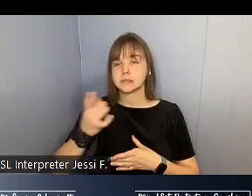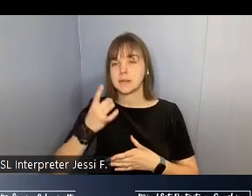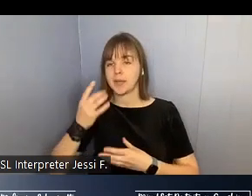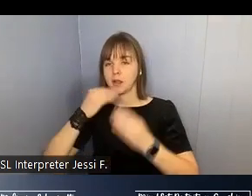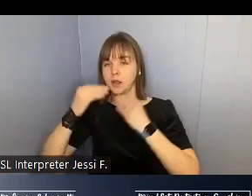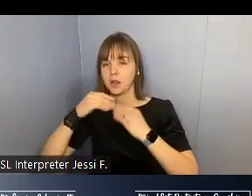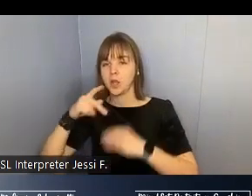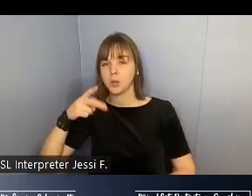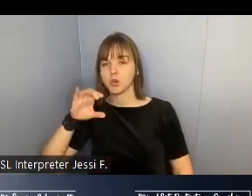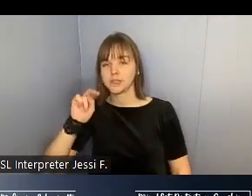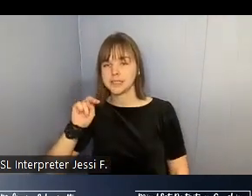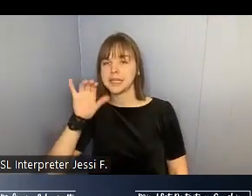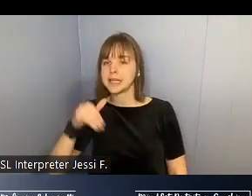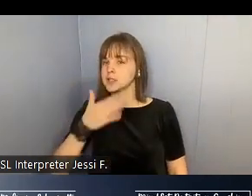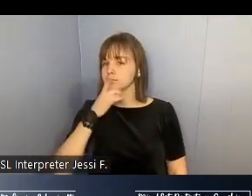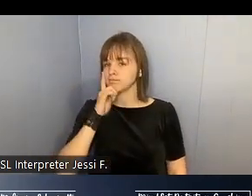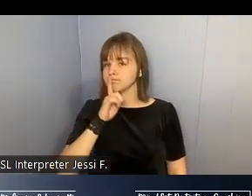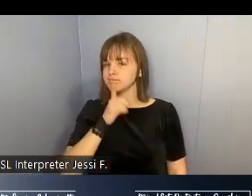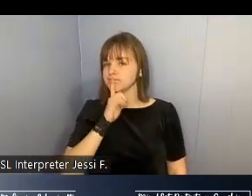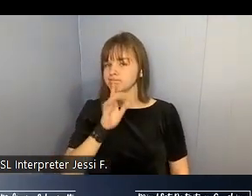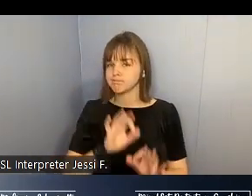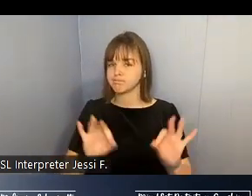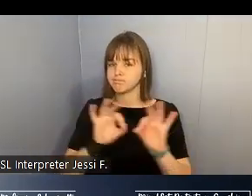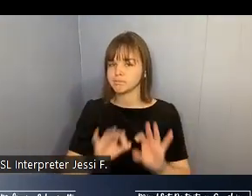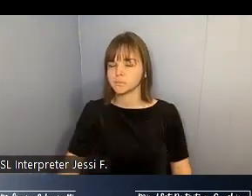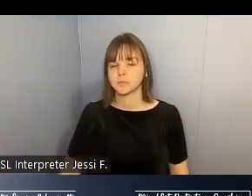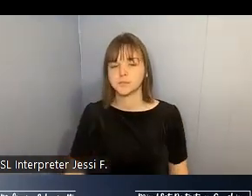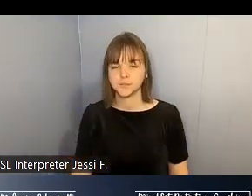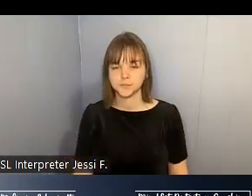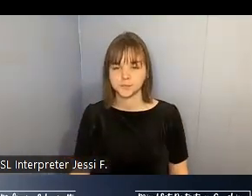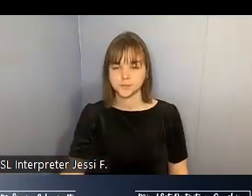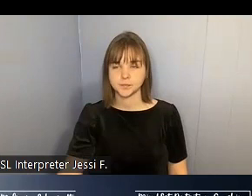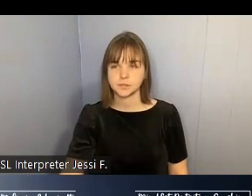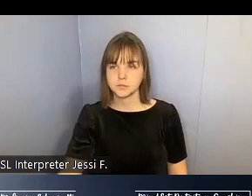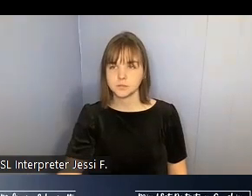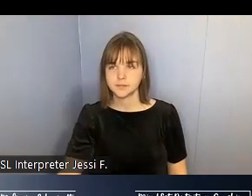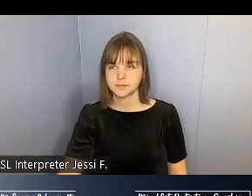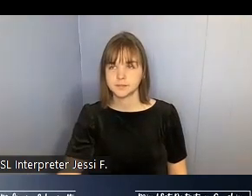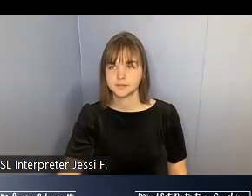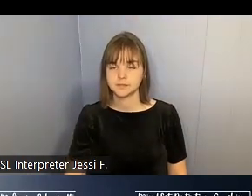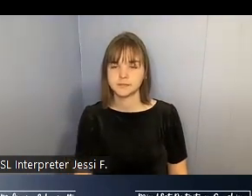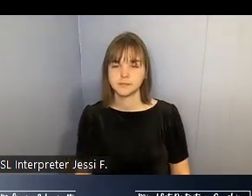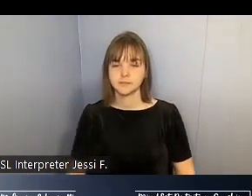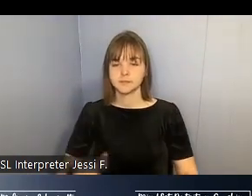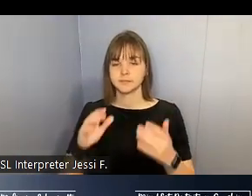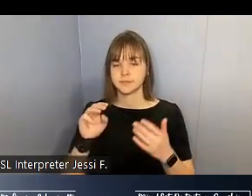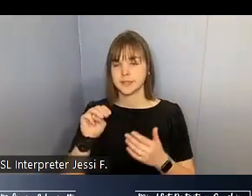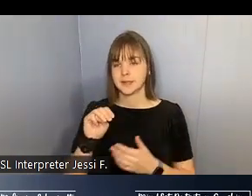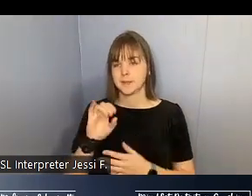that's a great place to start. I'm not going to get to all of these questions, unfortunately. I'm happy to stick around